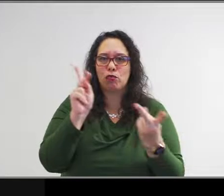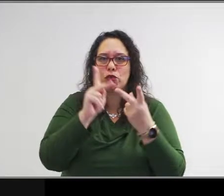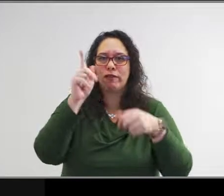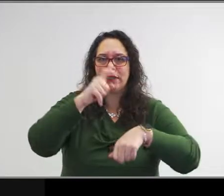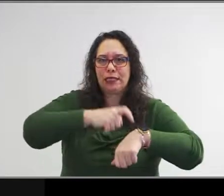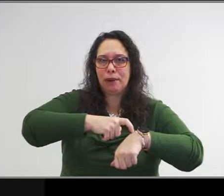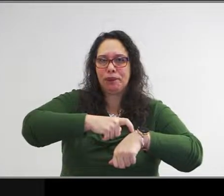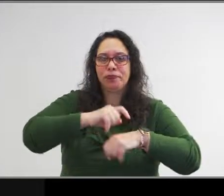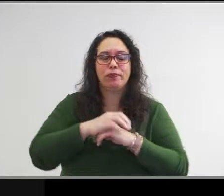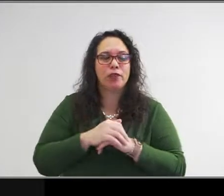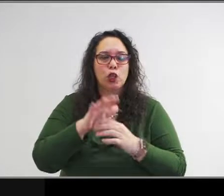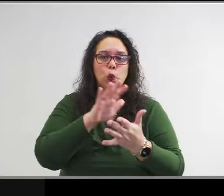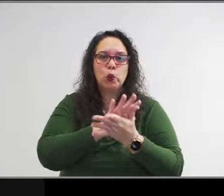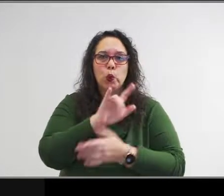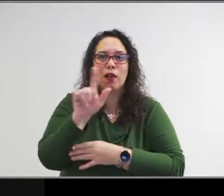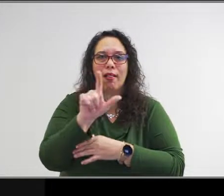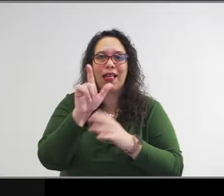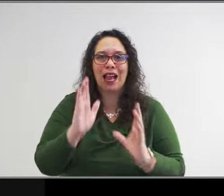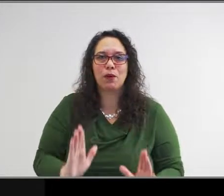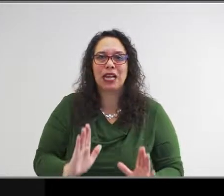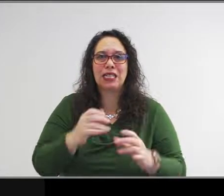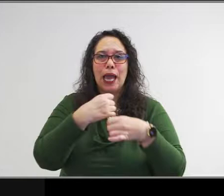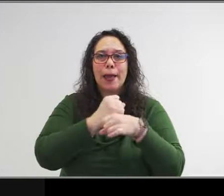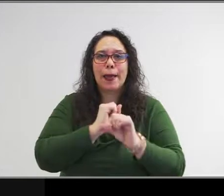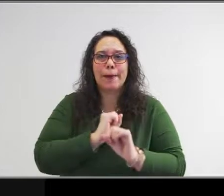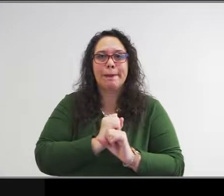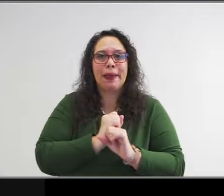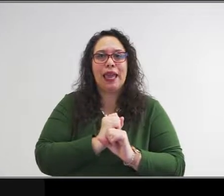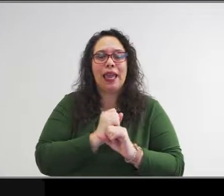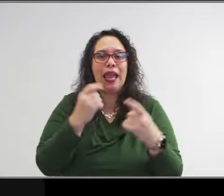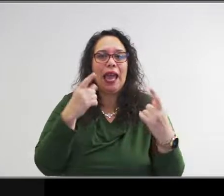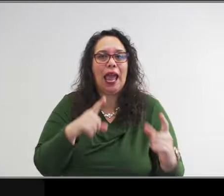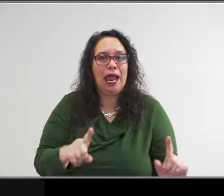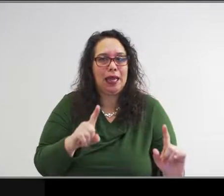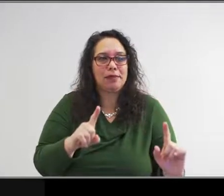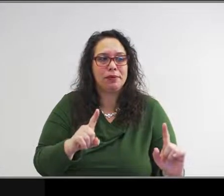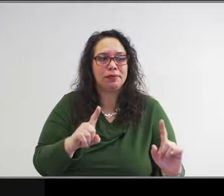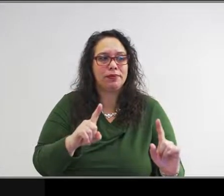School librarians make this happen and more."